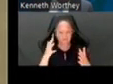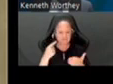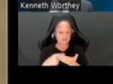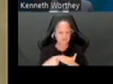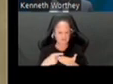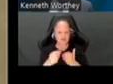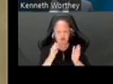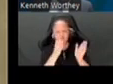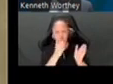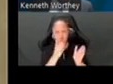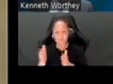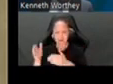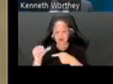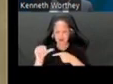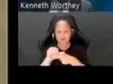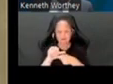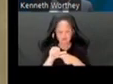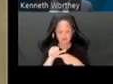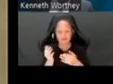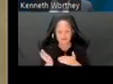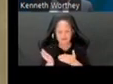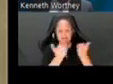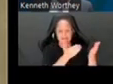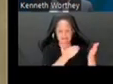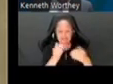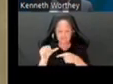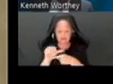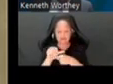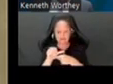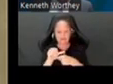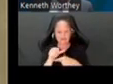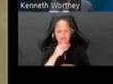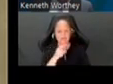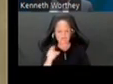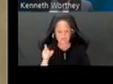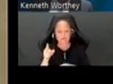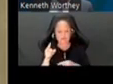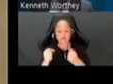for training, delivering the training, and then there's a supporting participants with